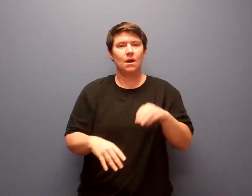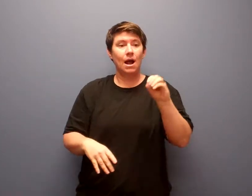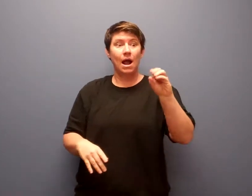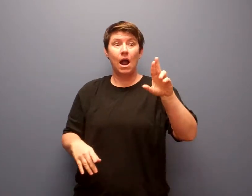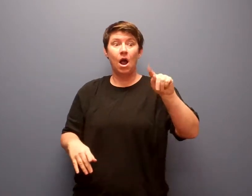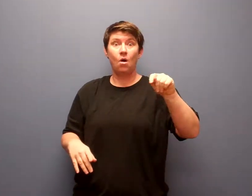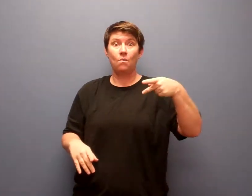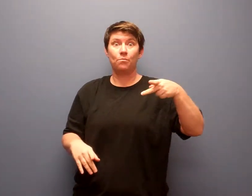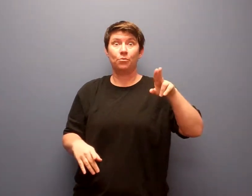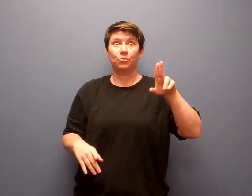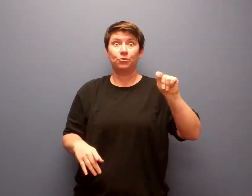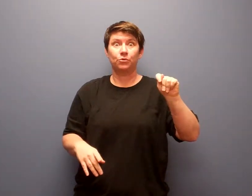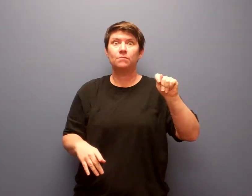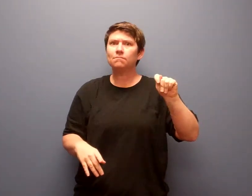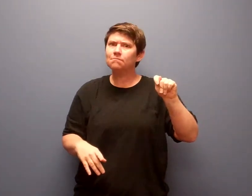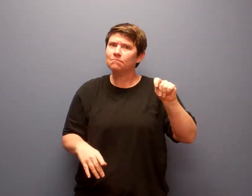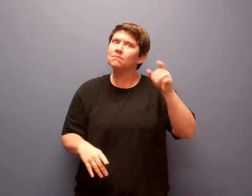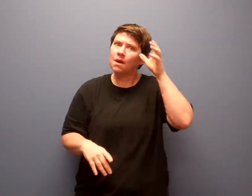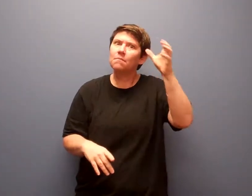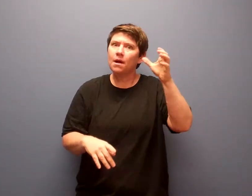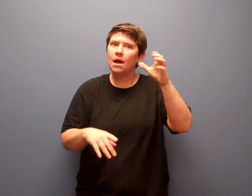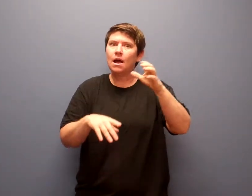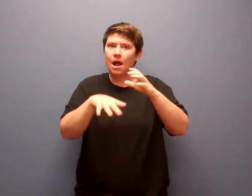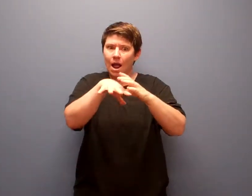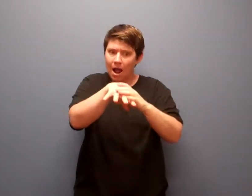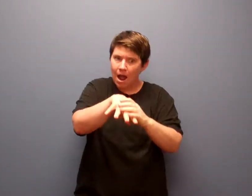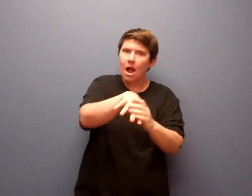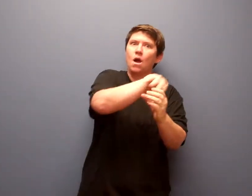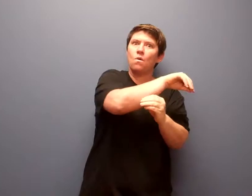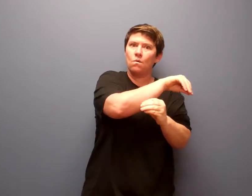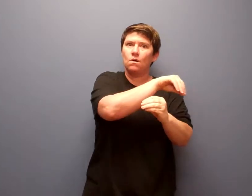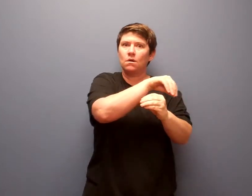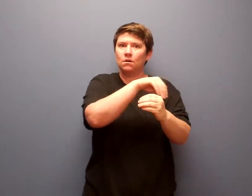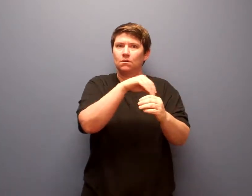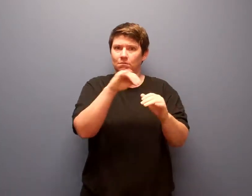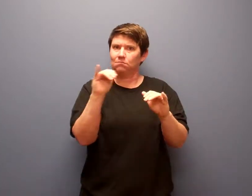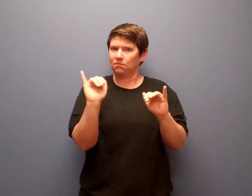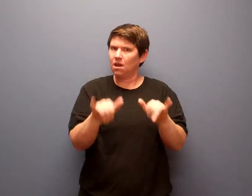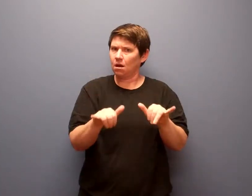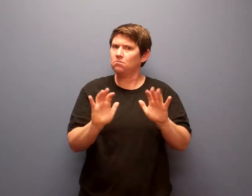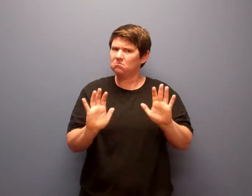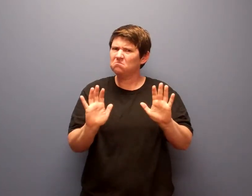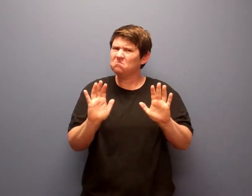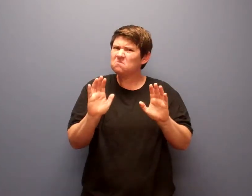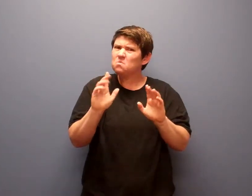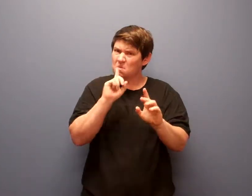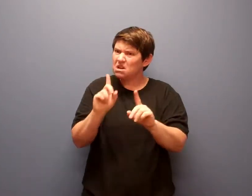You will also notice the word "out" in output. Here it does mean out too.